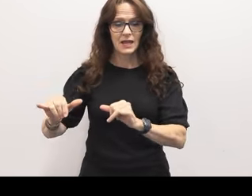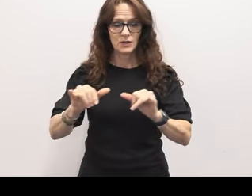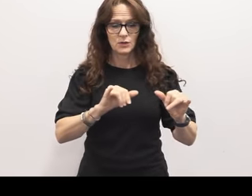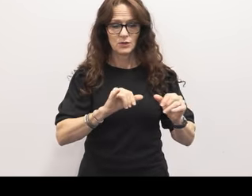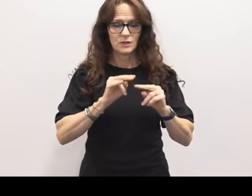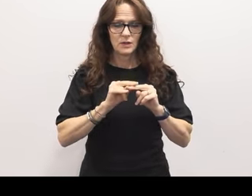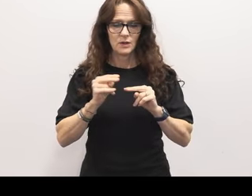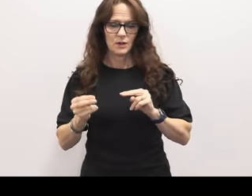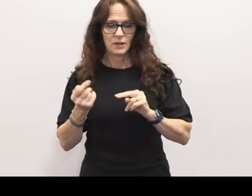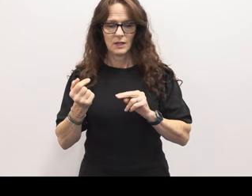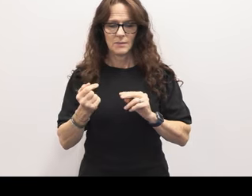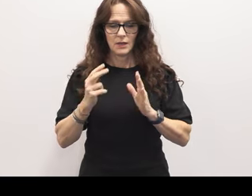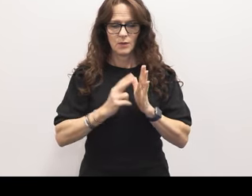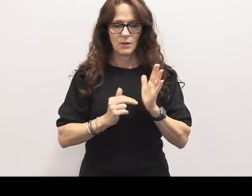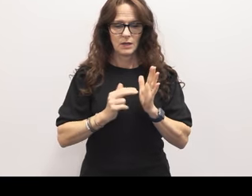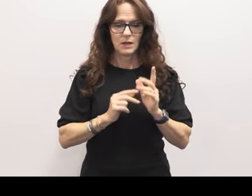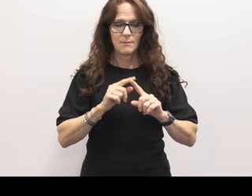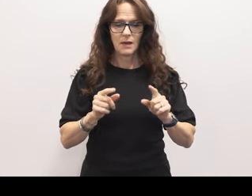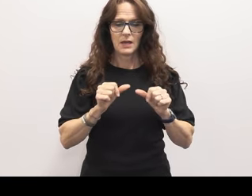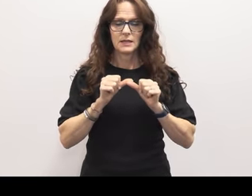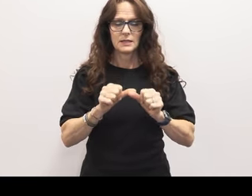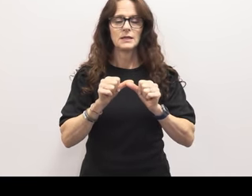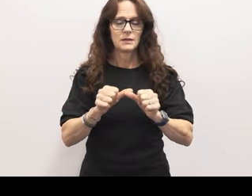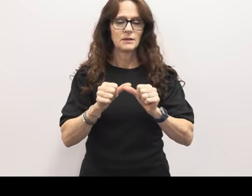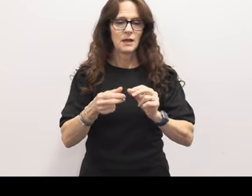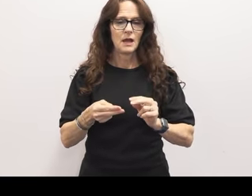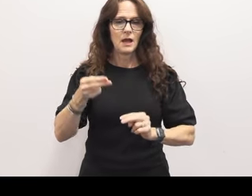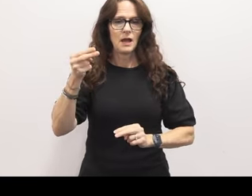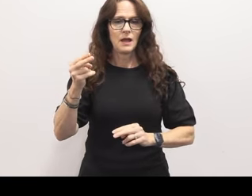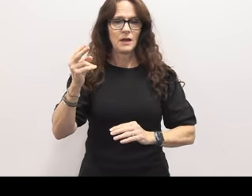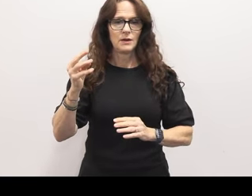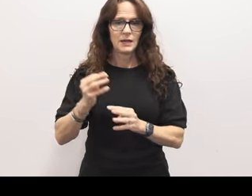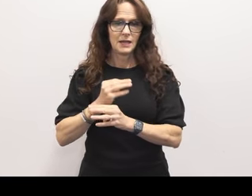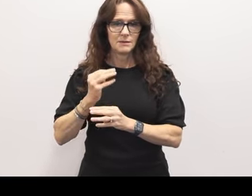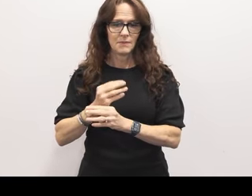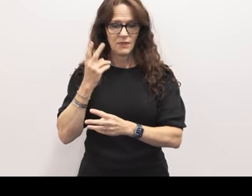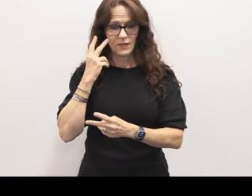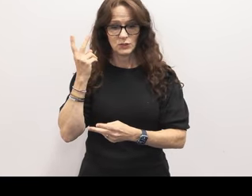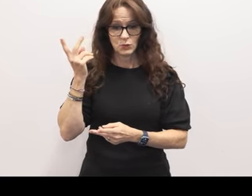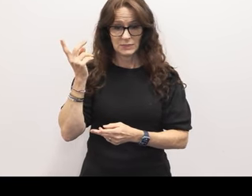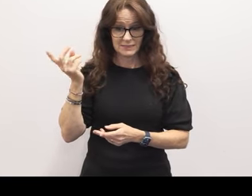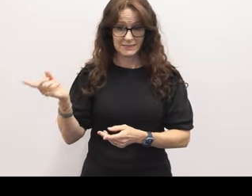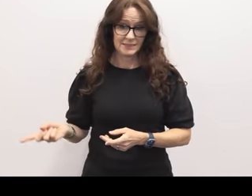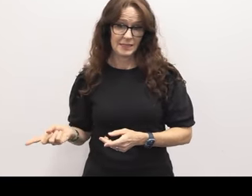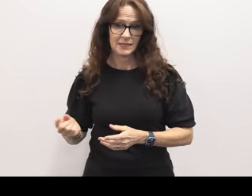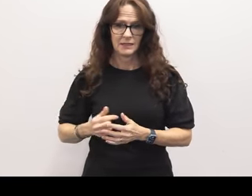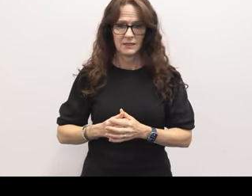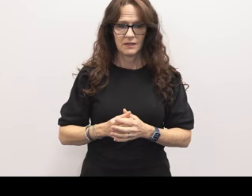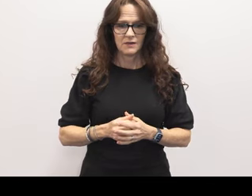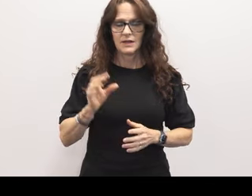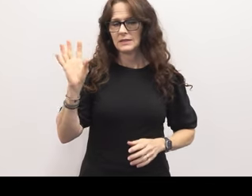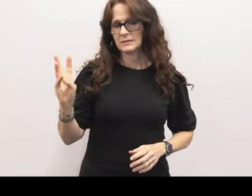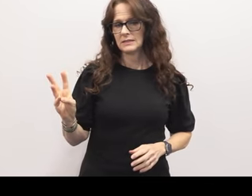however, remain consistently higher in math as you can see for sixth, seventh, and eighth grade.